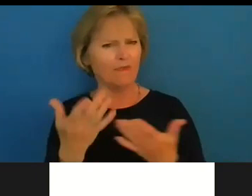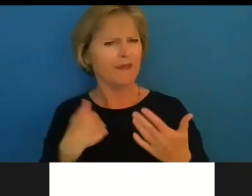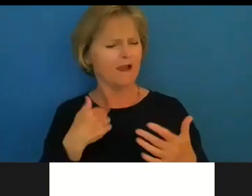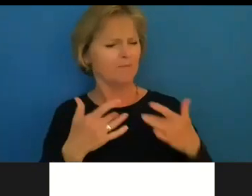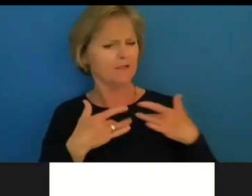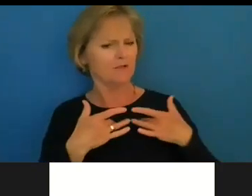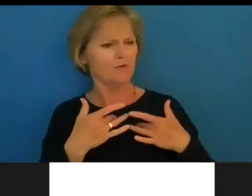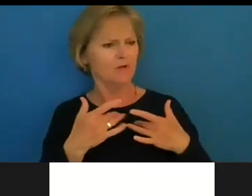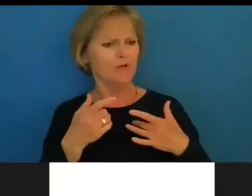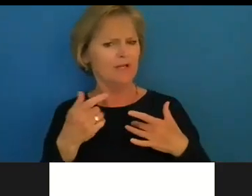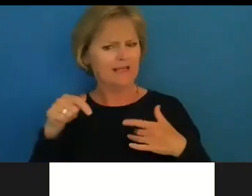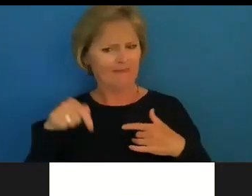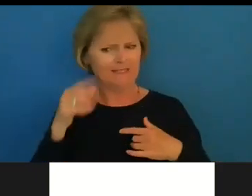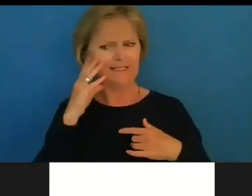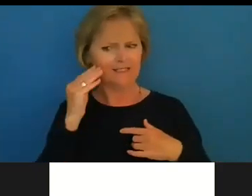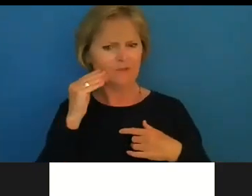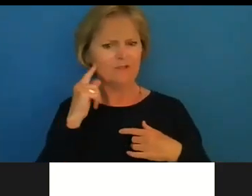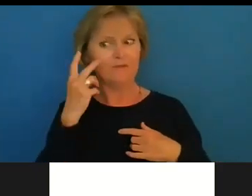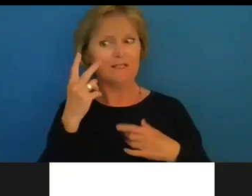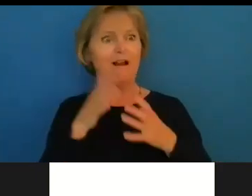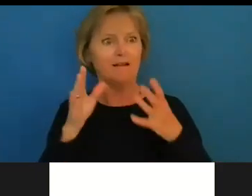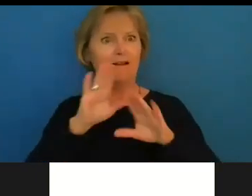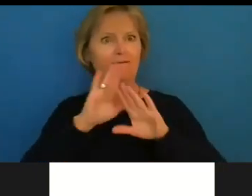we've seen a lot of frustrations with remote access.